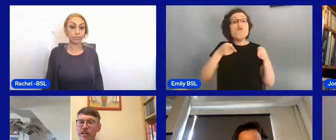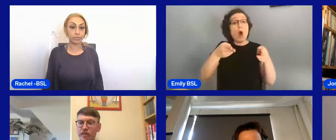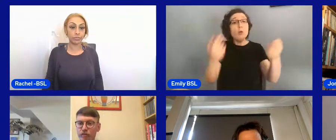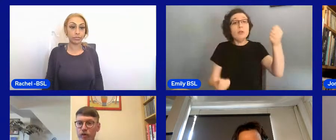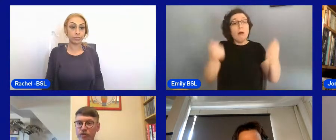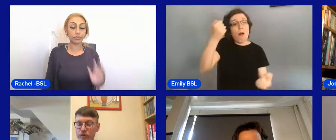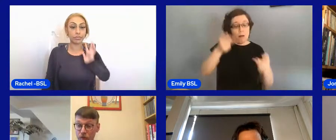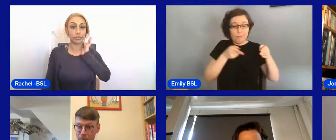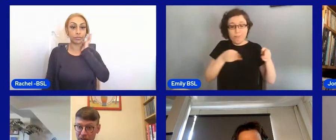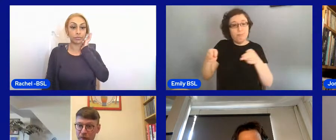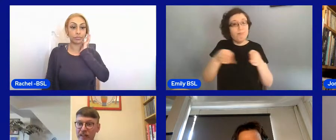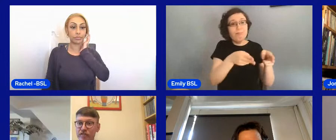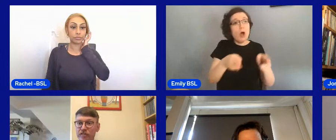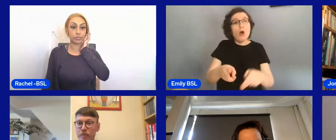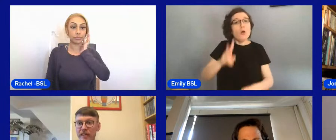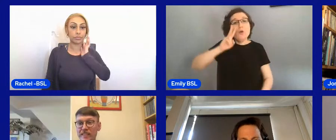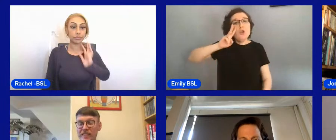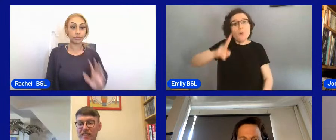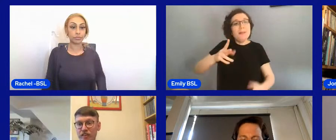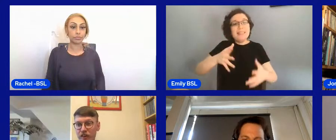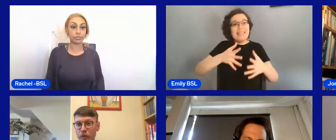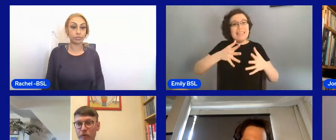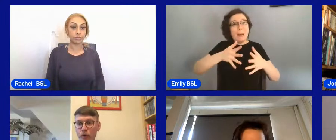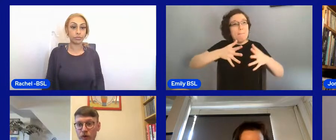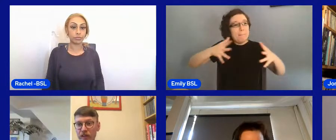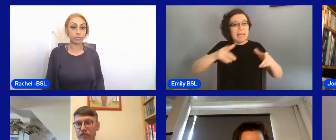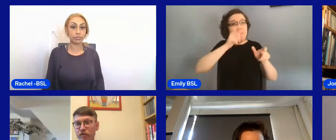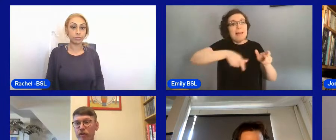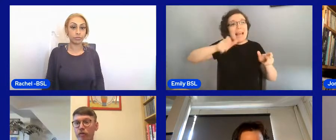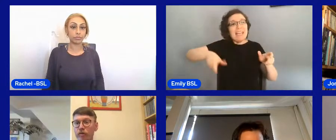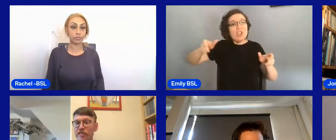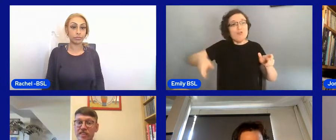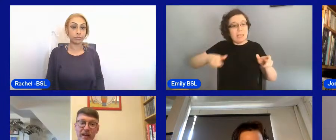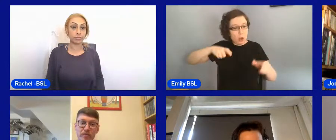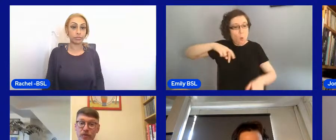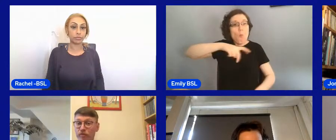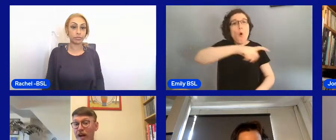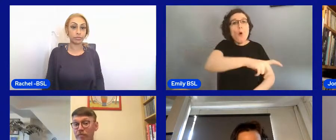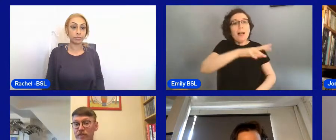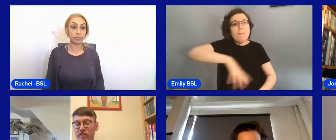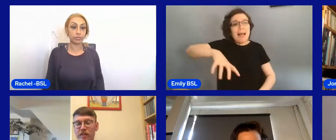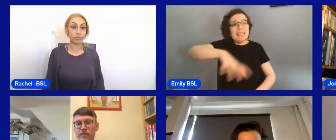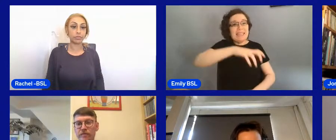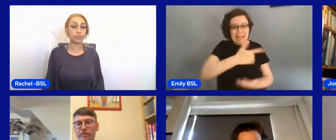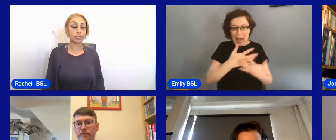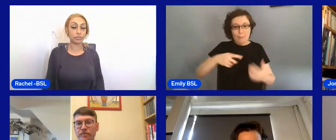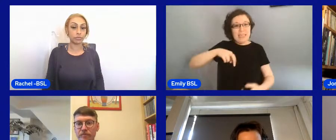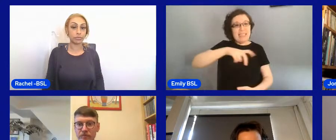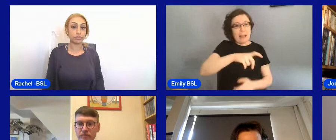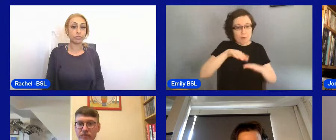as well, they are mapping people through roads. You do not see the roots where the big pedestrian